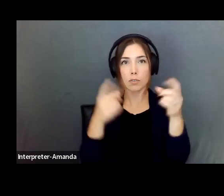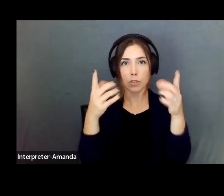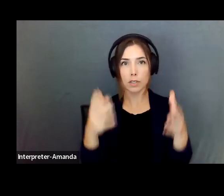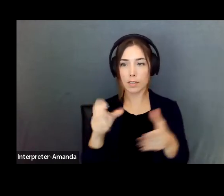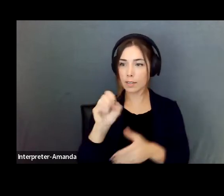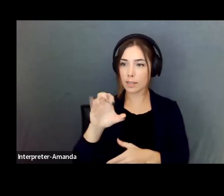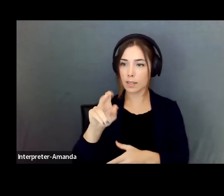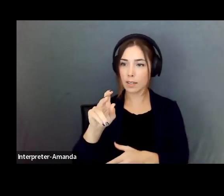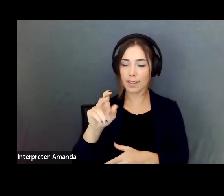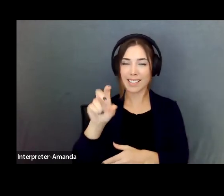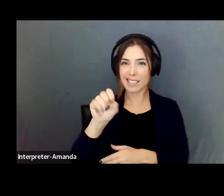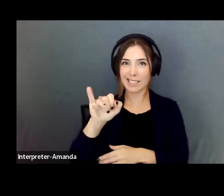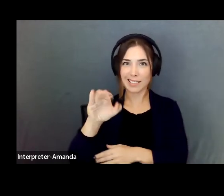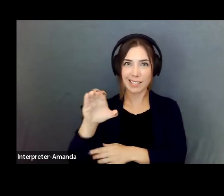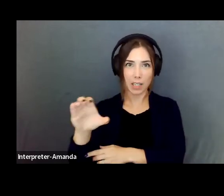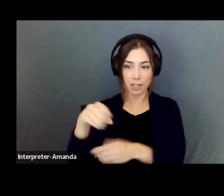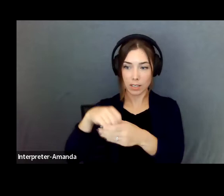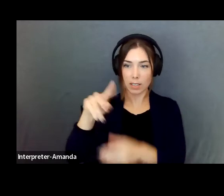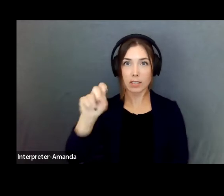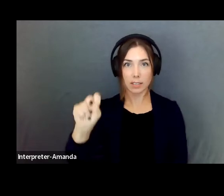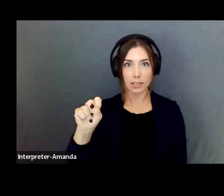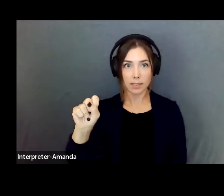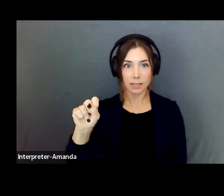I'm going to have a few questions for our panelists.